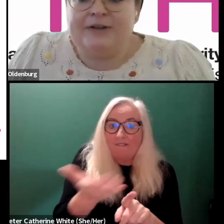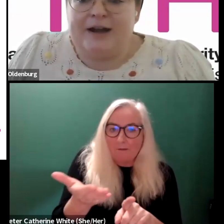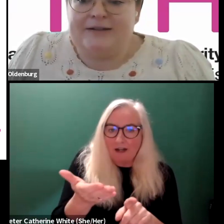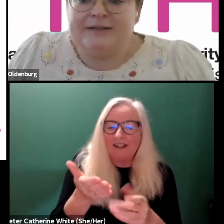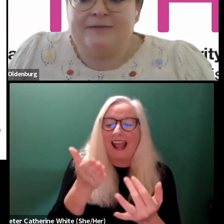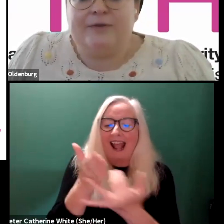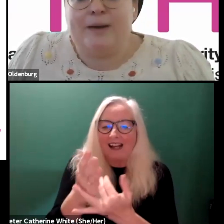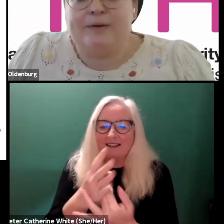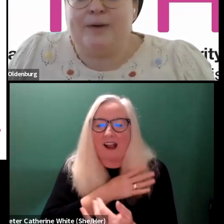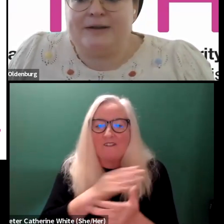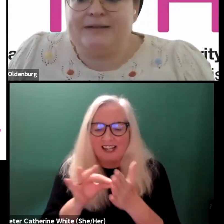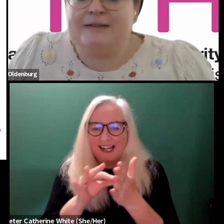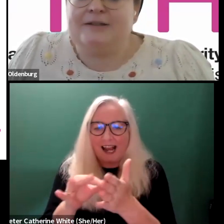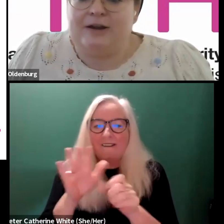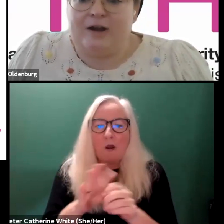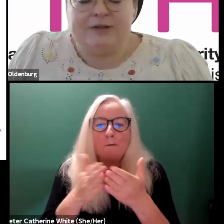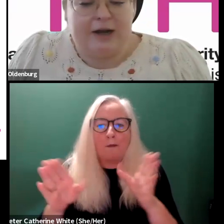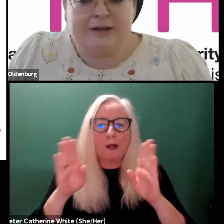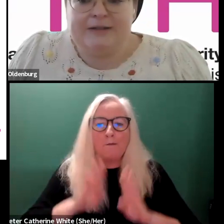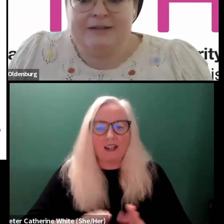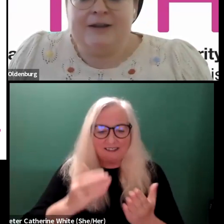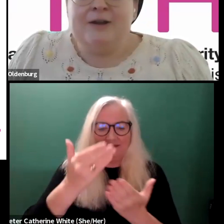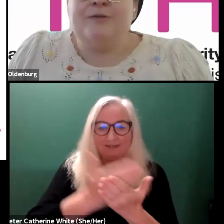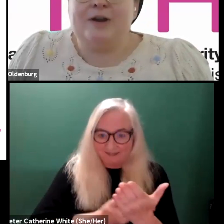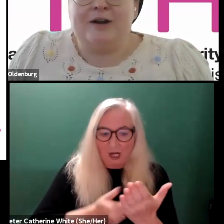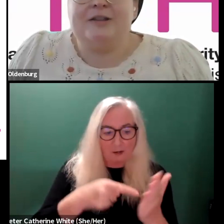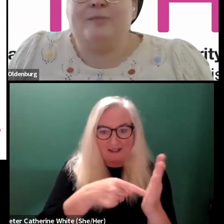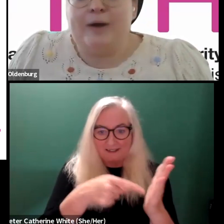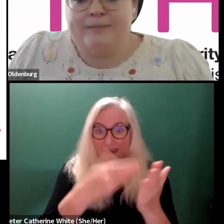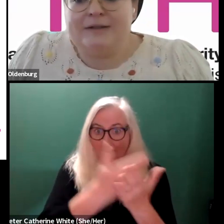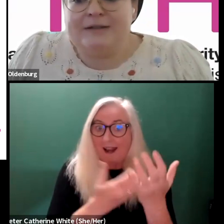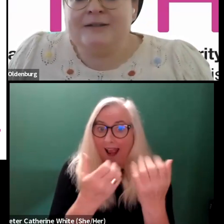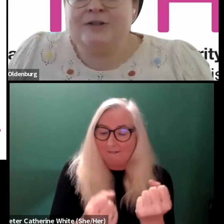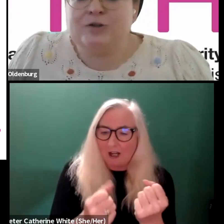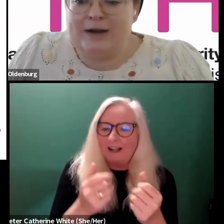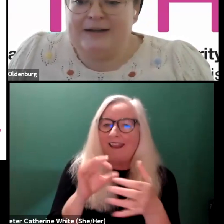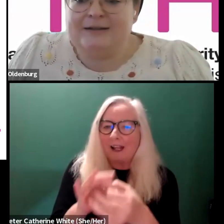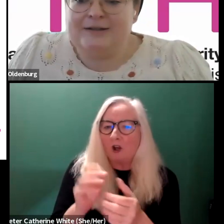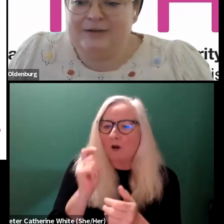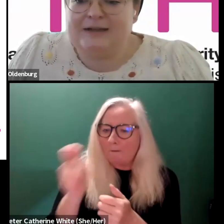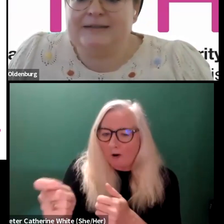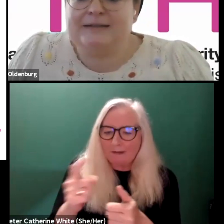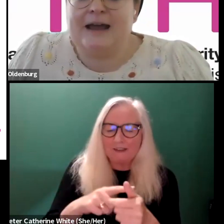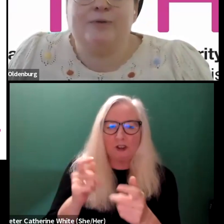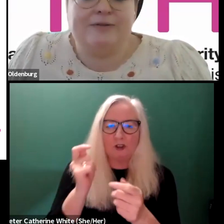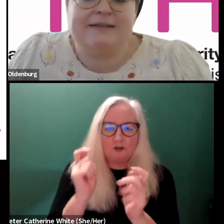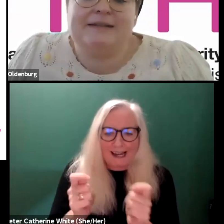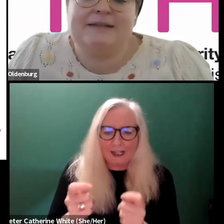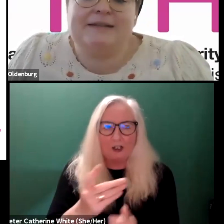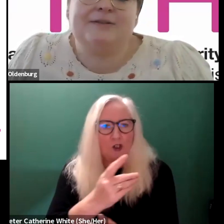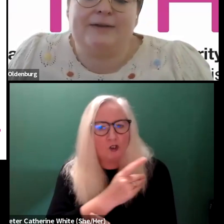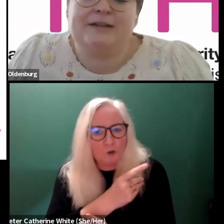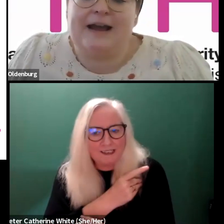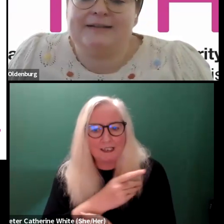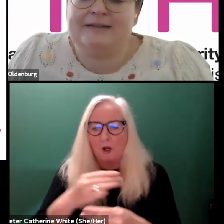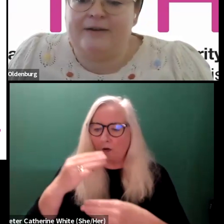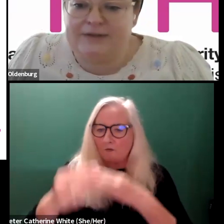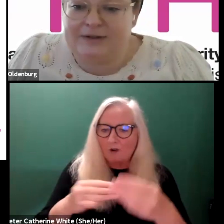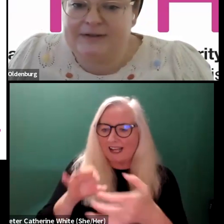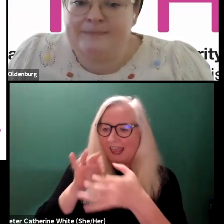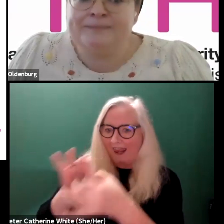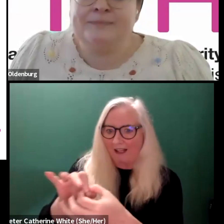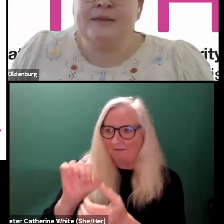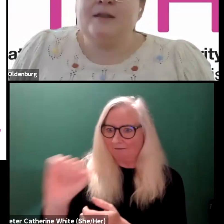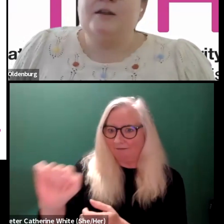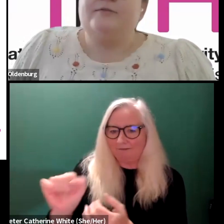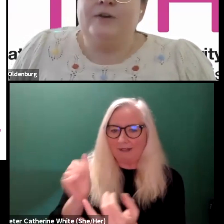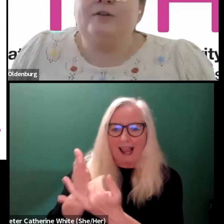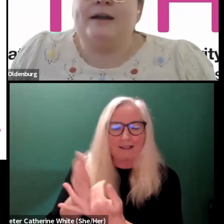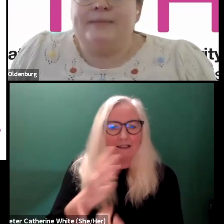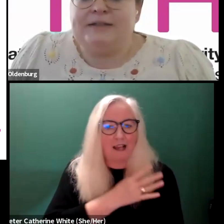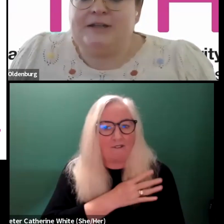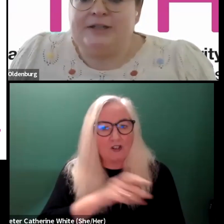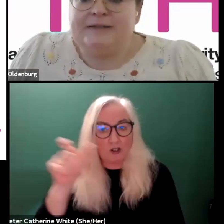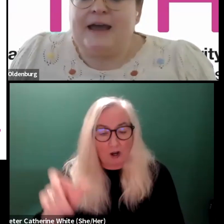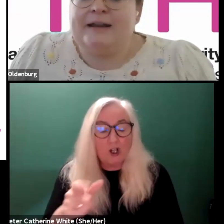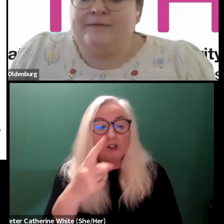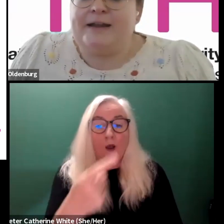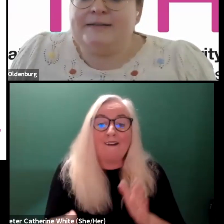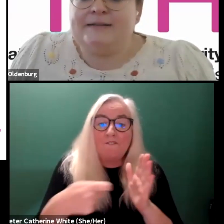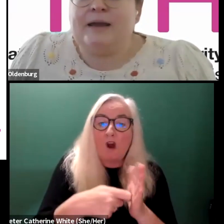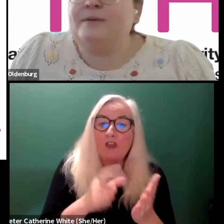Dot document. Regarding the appointment, training, duties, and processes surrounding active officers. Further recommendation and advice can be found in the full report.